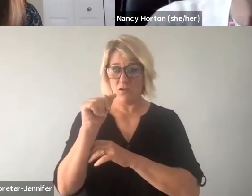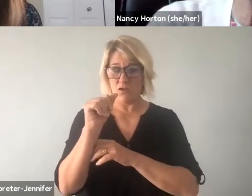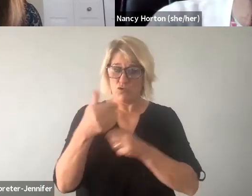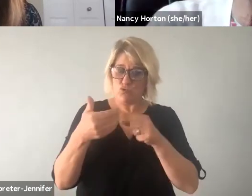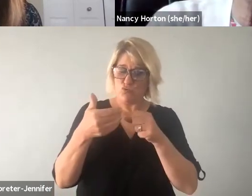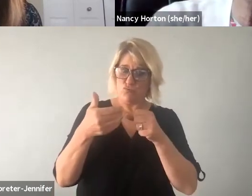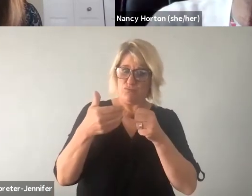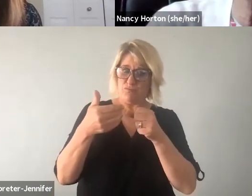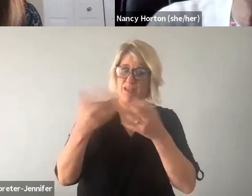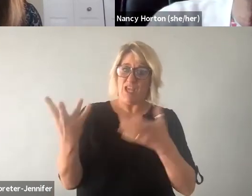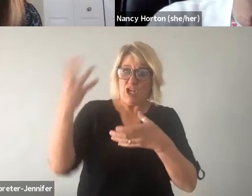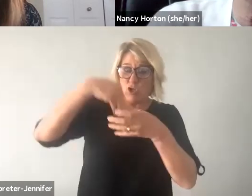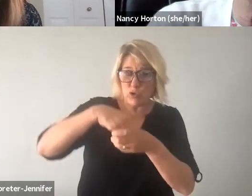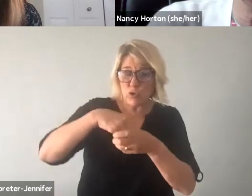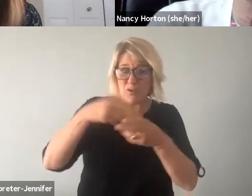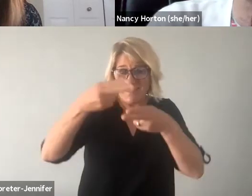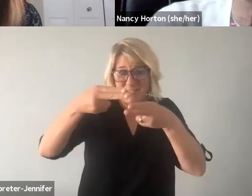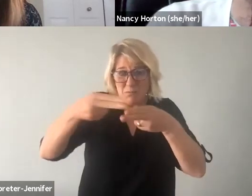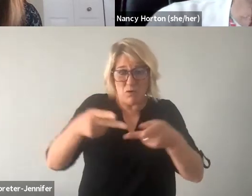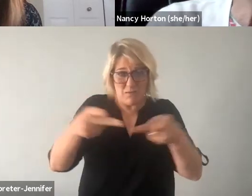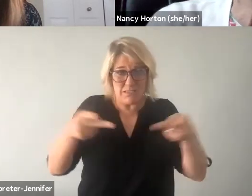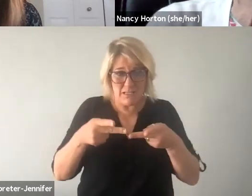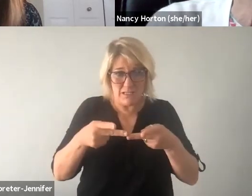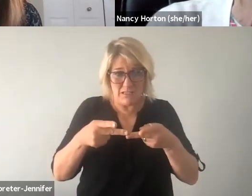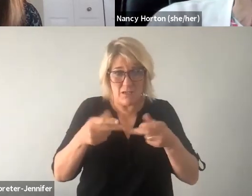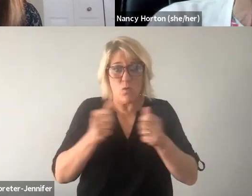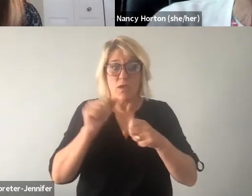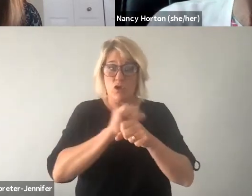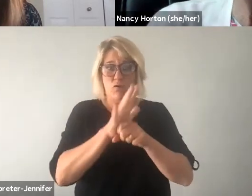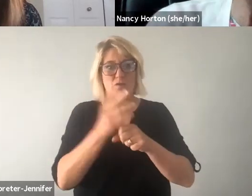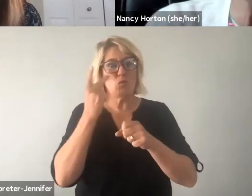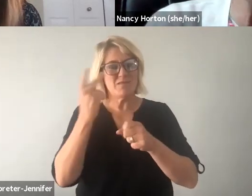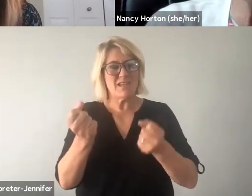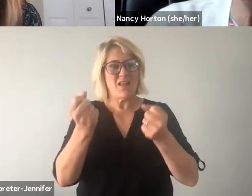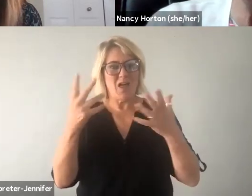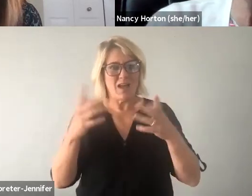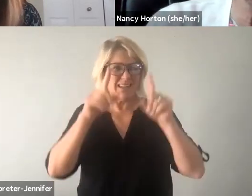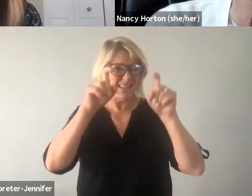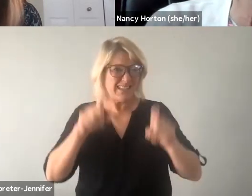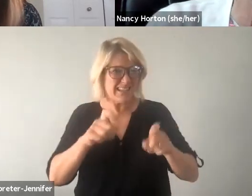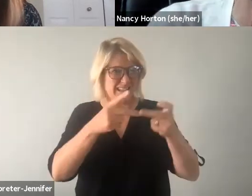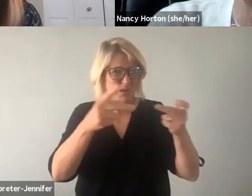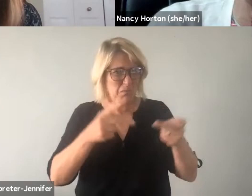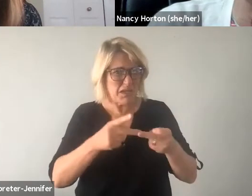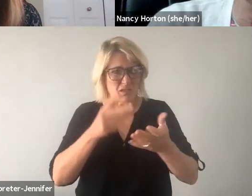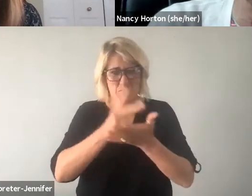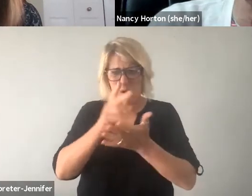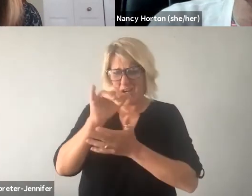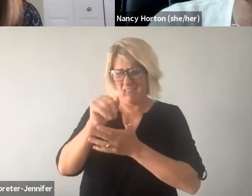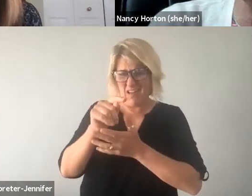always been in the ADA and the ADA standards specifically cover temp rare facilities. But of course with COVID,